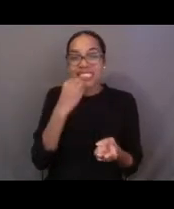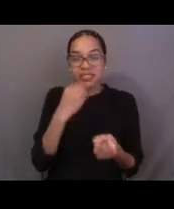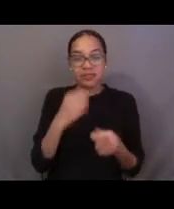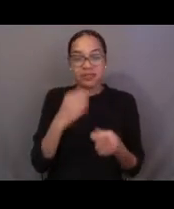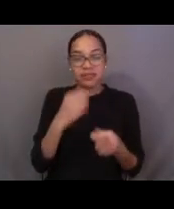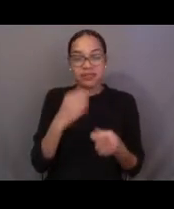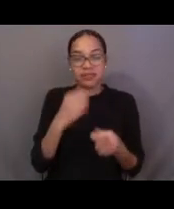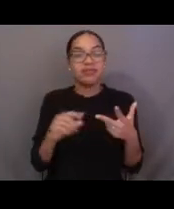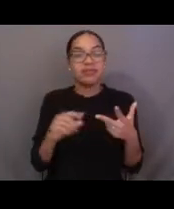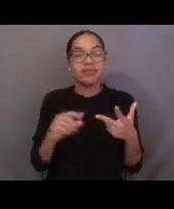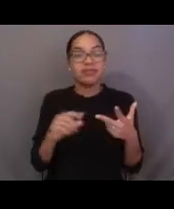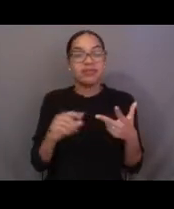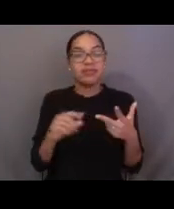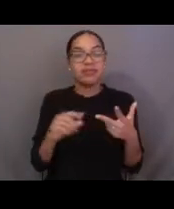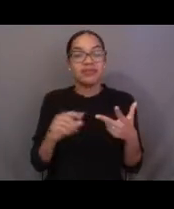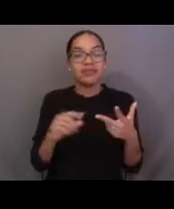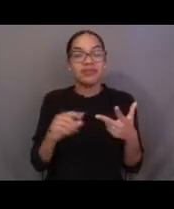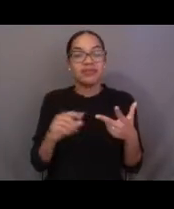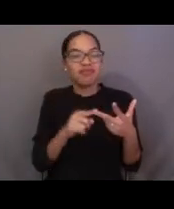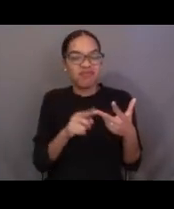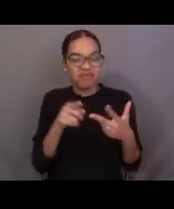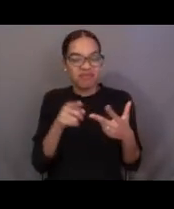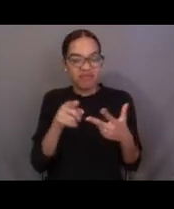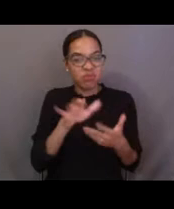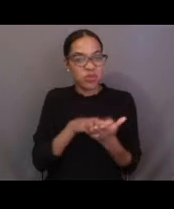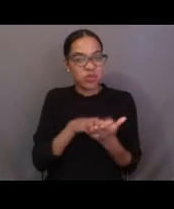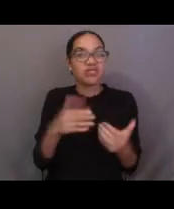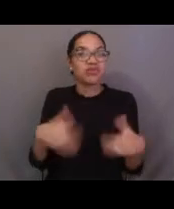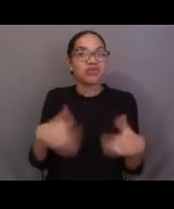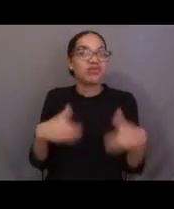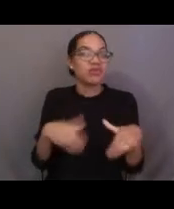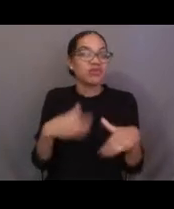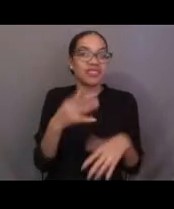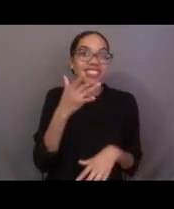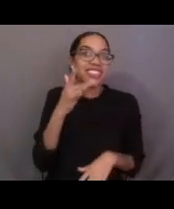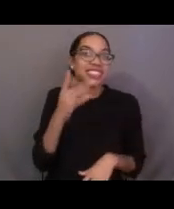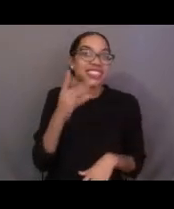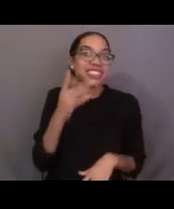Let's see if we get a few more responses. A couple more people, Michelle is saying they taste good.